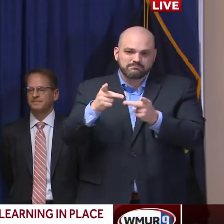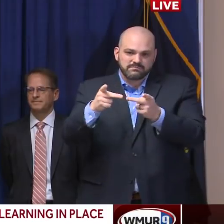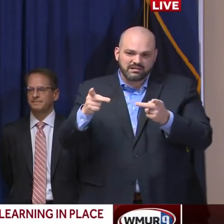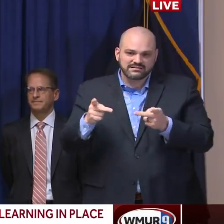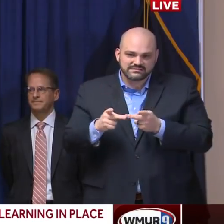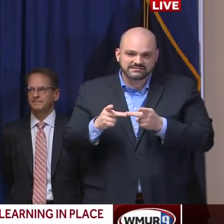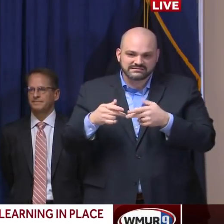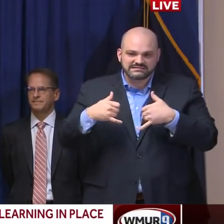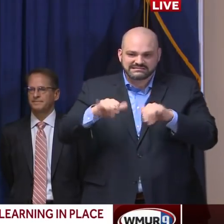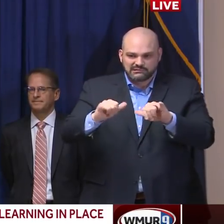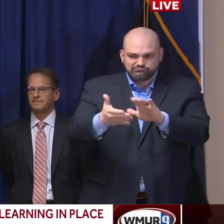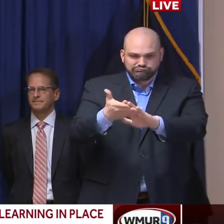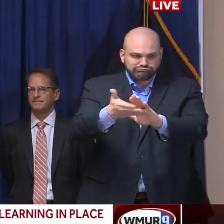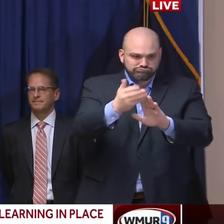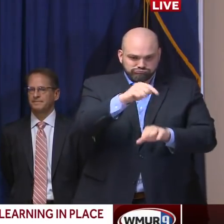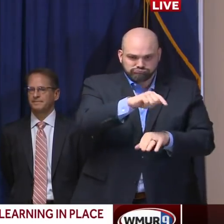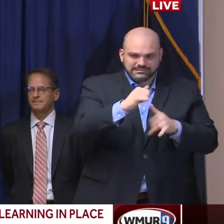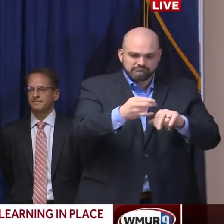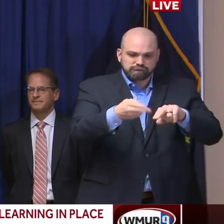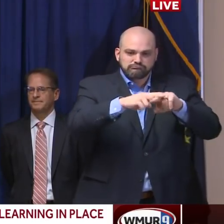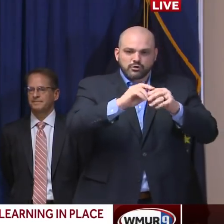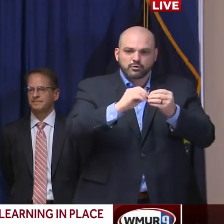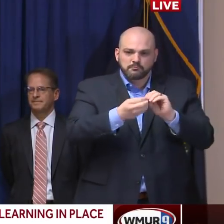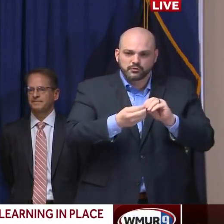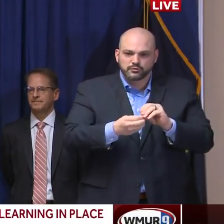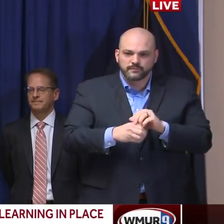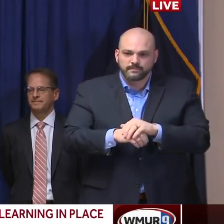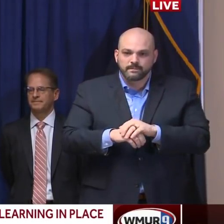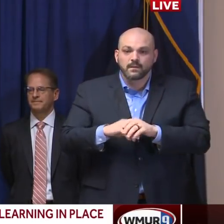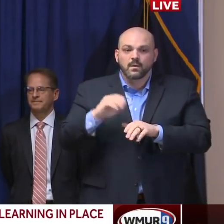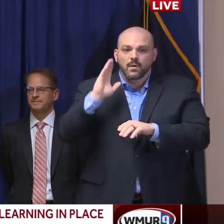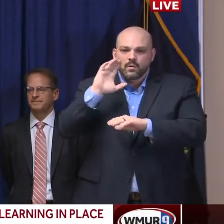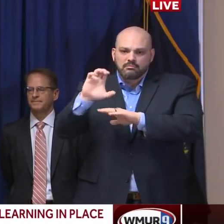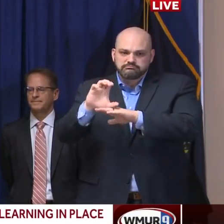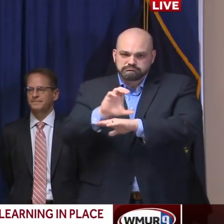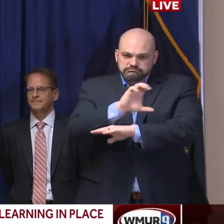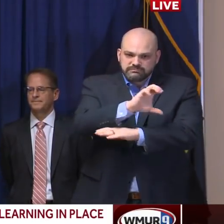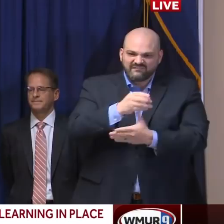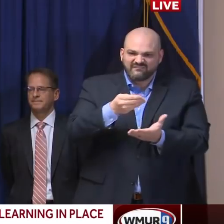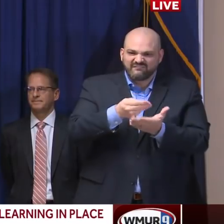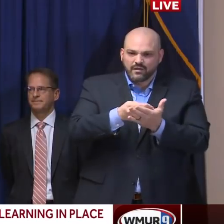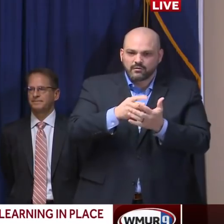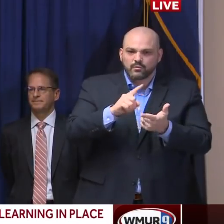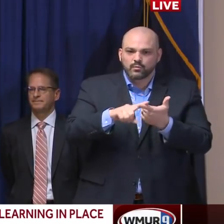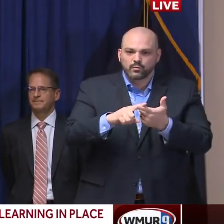WHILE STUDENTS ARE AWAY FROM THEIR SCHOOLS, WE WILL BE ACTIVELY PREPARING FOR THEIR RETURN.